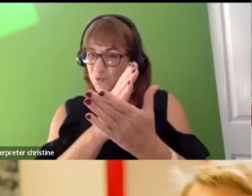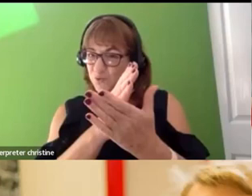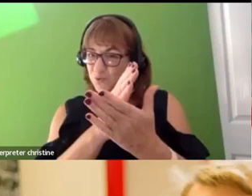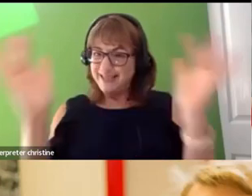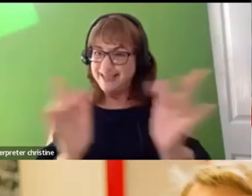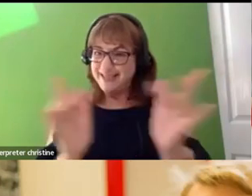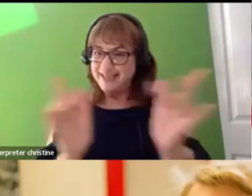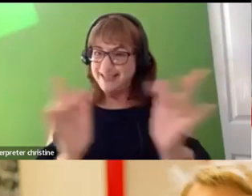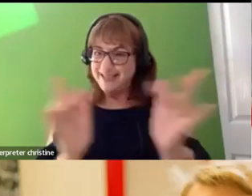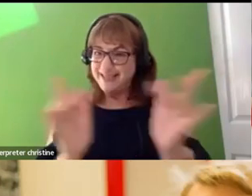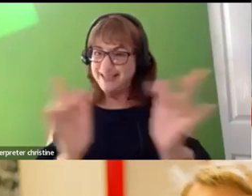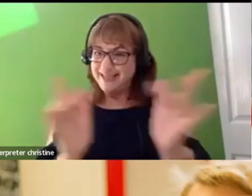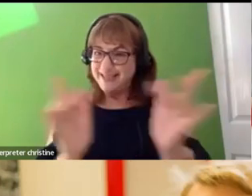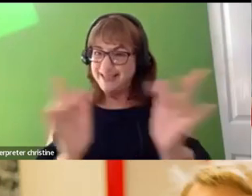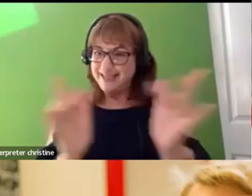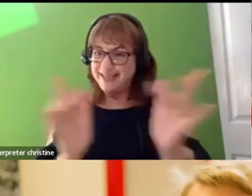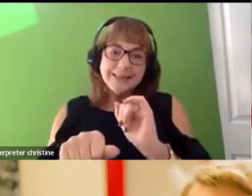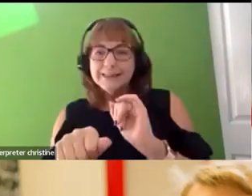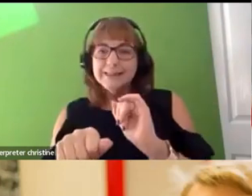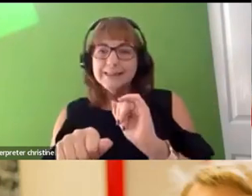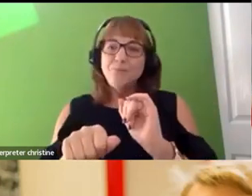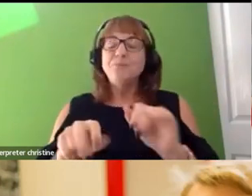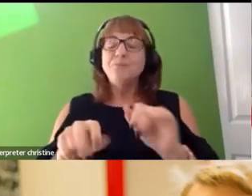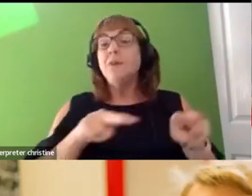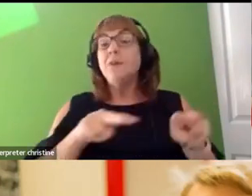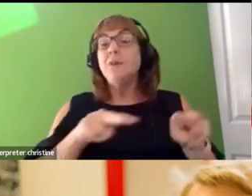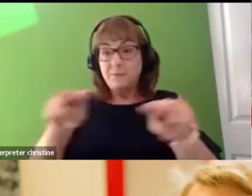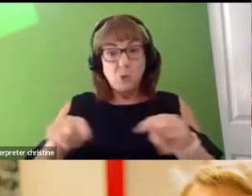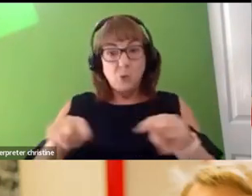and our trailer videos on our website growinghope.org.uk,